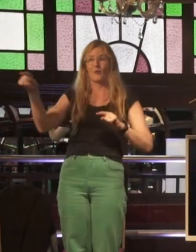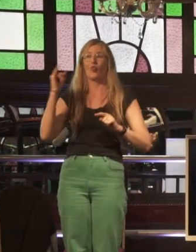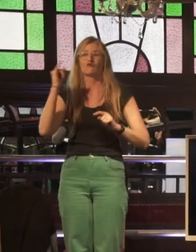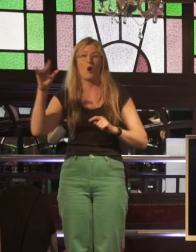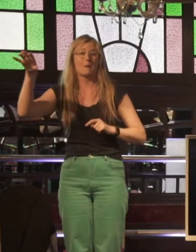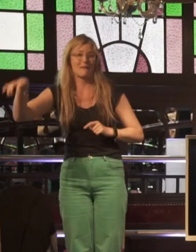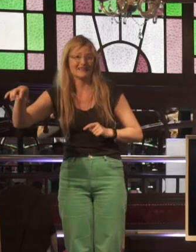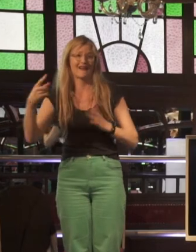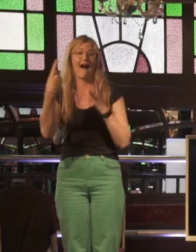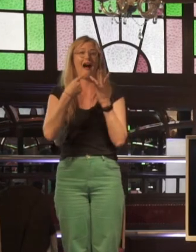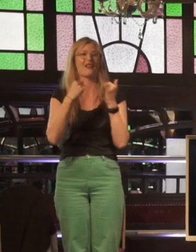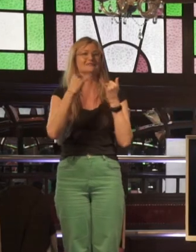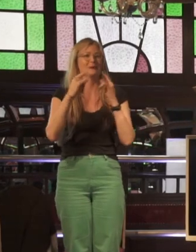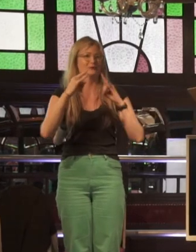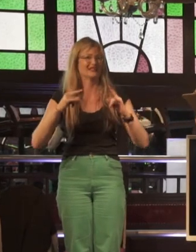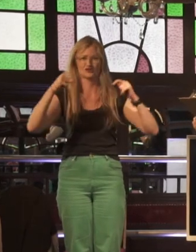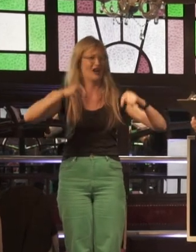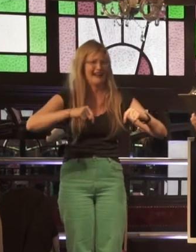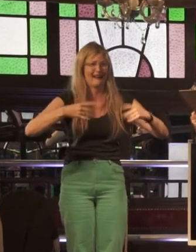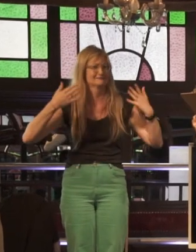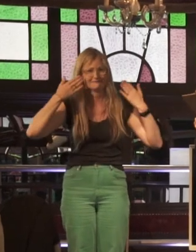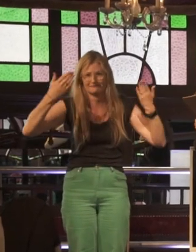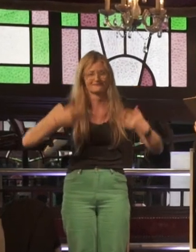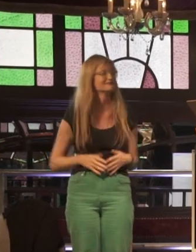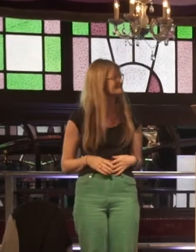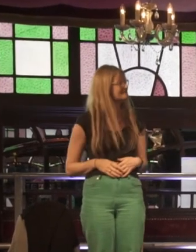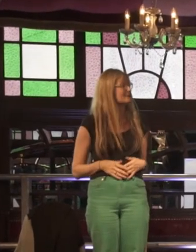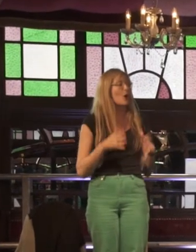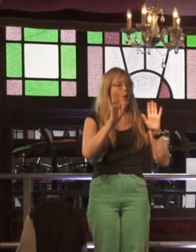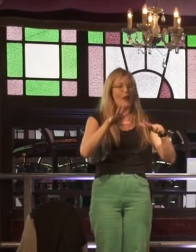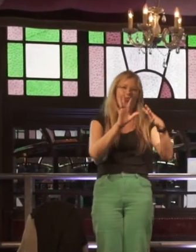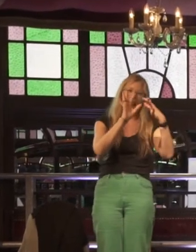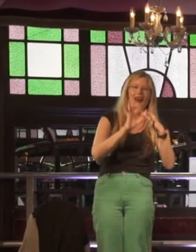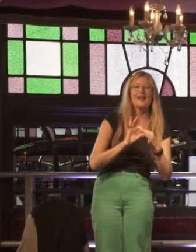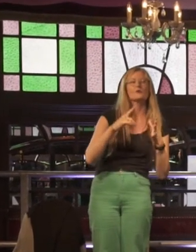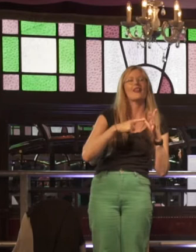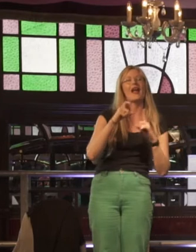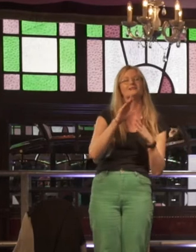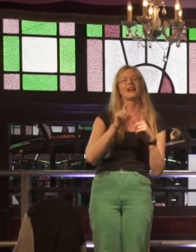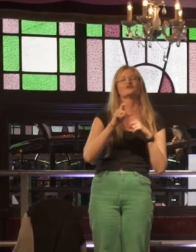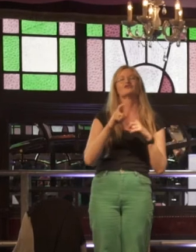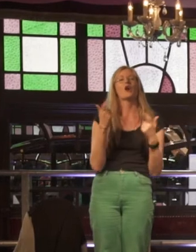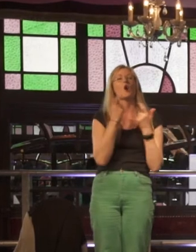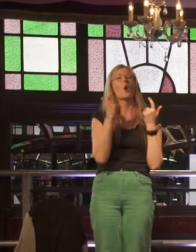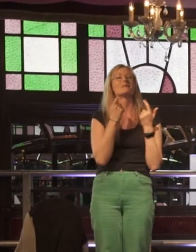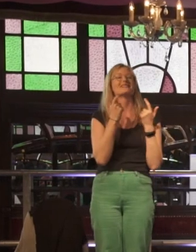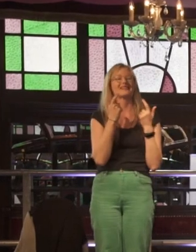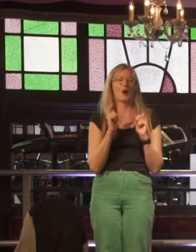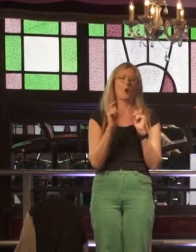Okay, well, we'll ... Very much like a segue into the ADHD Comedy Award, suddenly it's the ADHD Comedy Award!